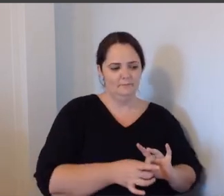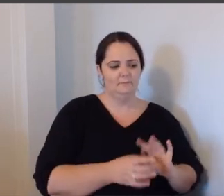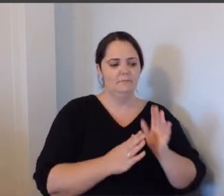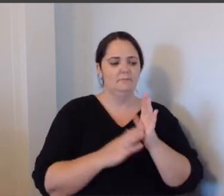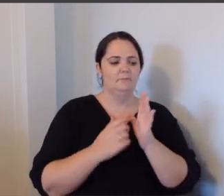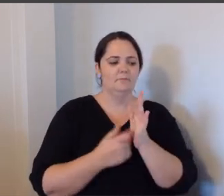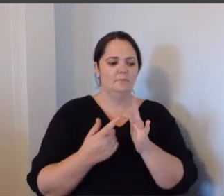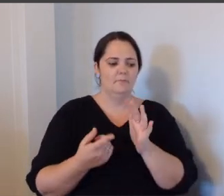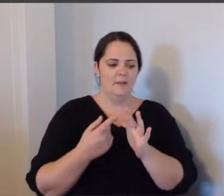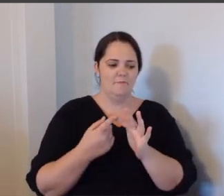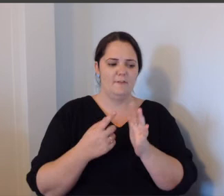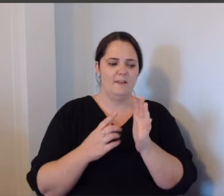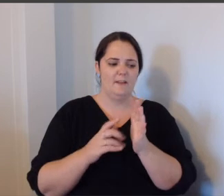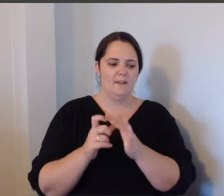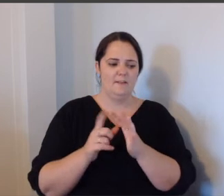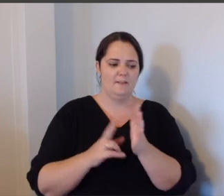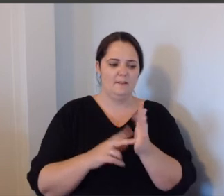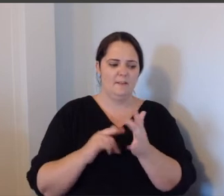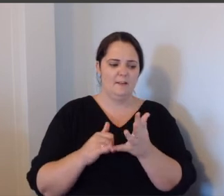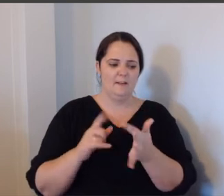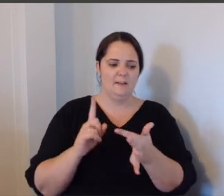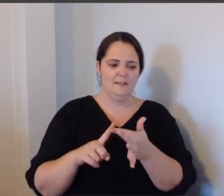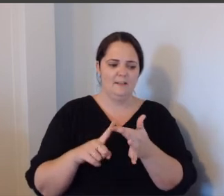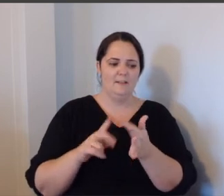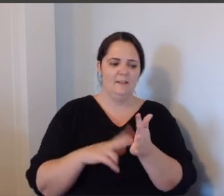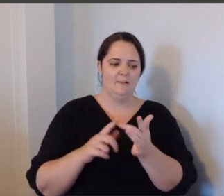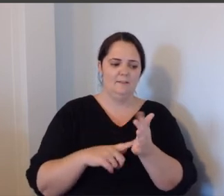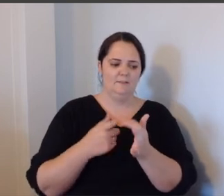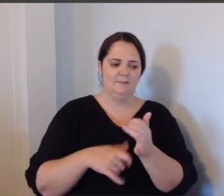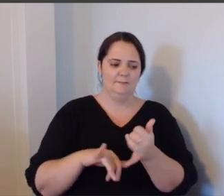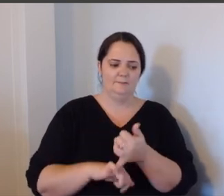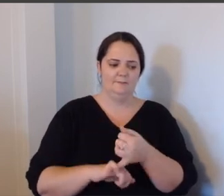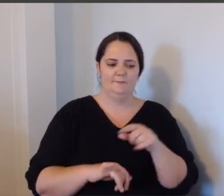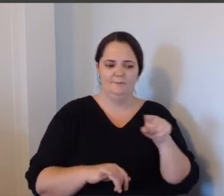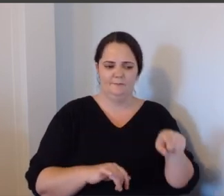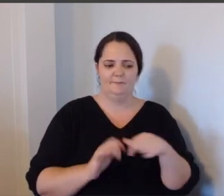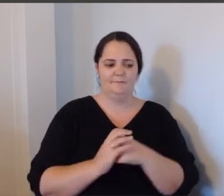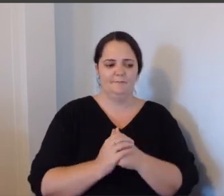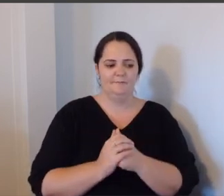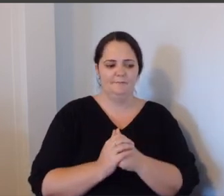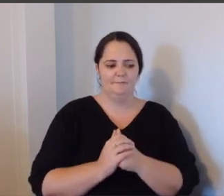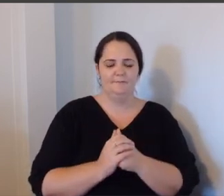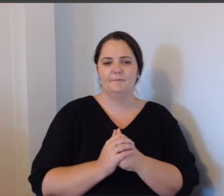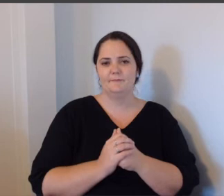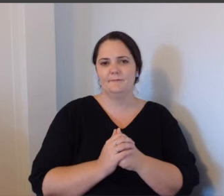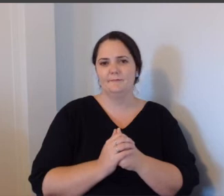Now this painting has since been attributed to Marie-Denise Villers and in France, in the immediate